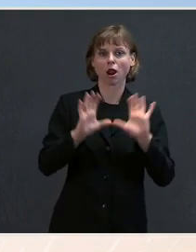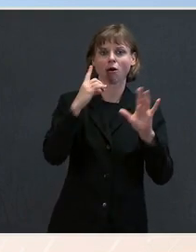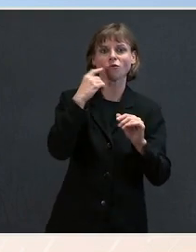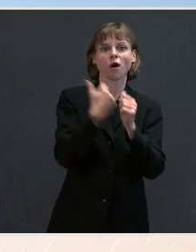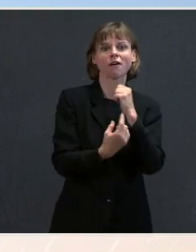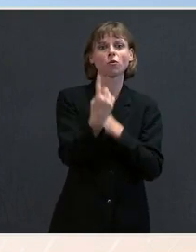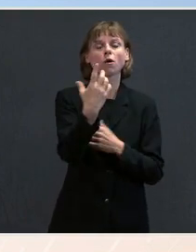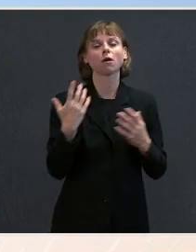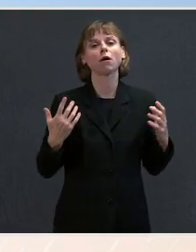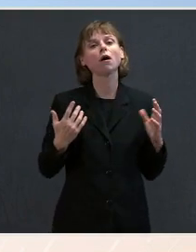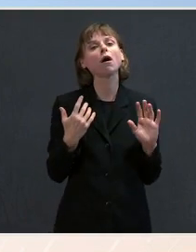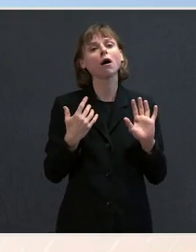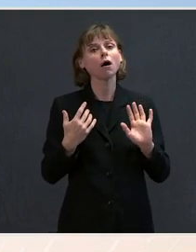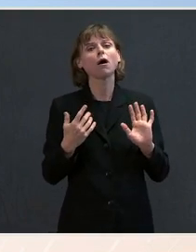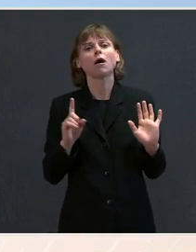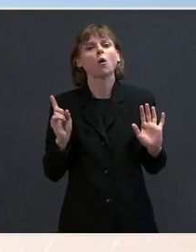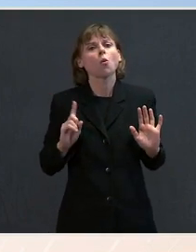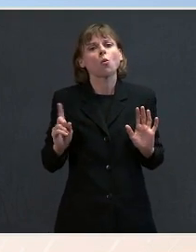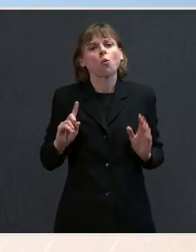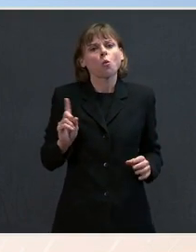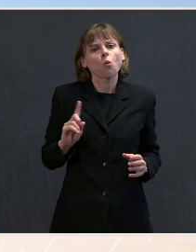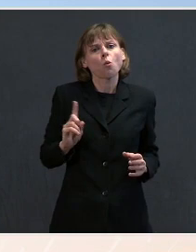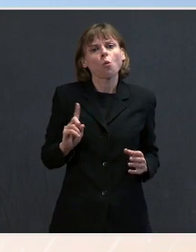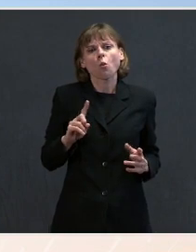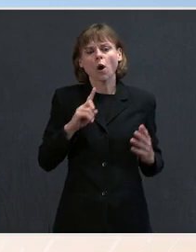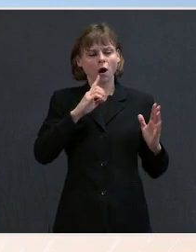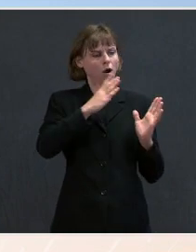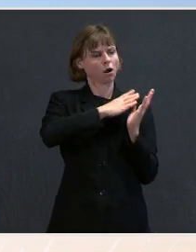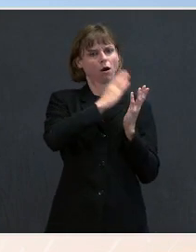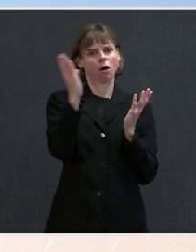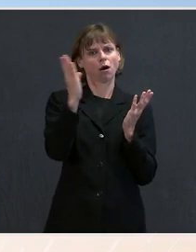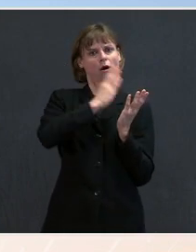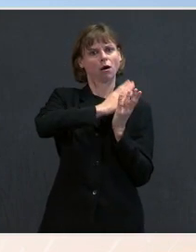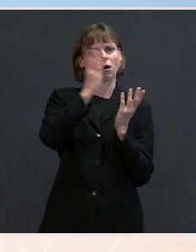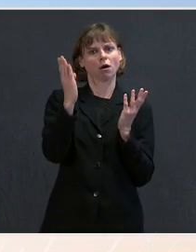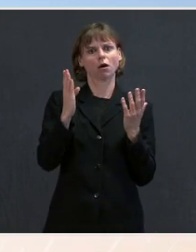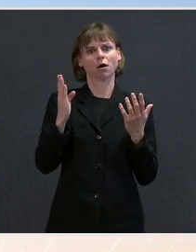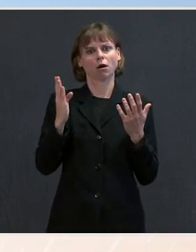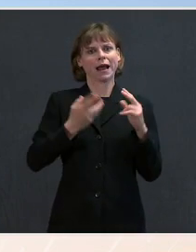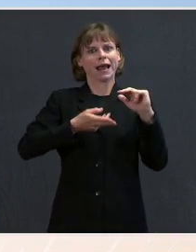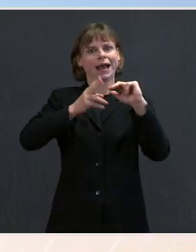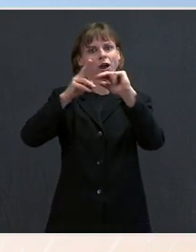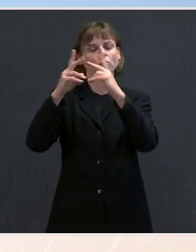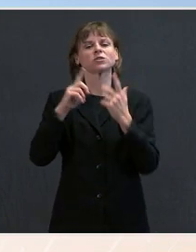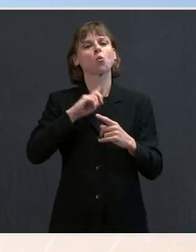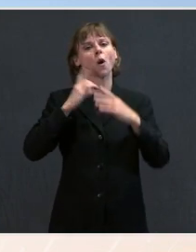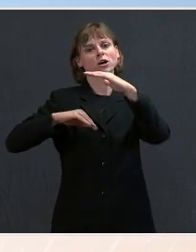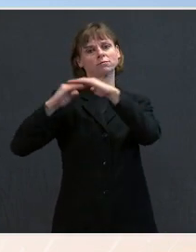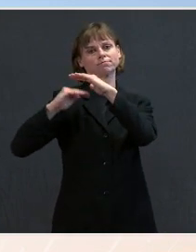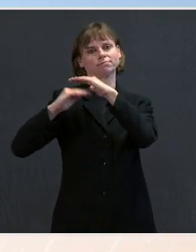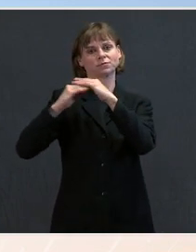where is the -- is the ramp-up and how far the ramp-up goes. The Press: Where it ends. Ms. Psaki: Where it ends, I should say. Where it ends.